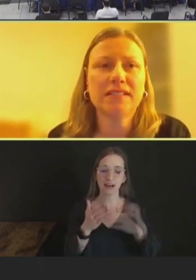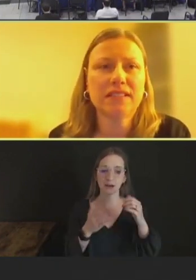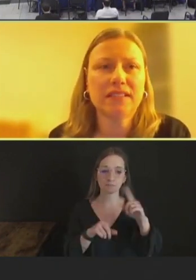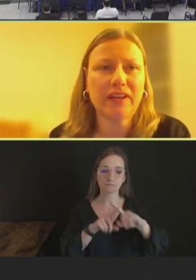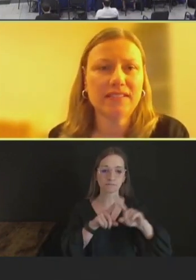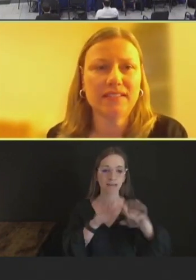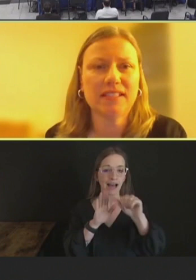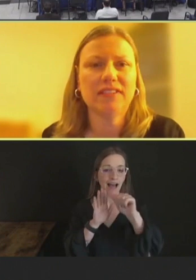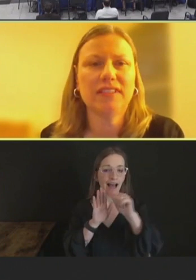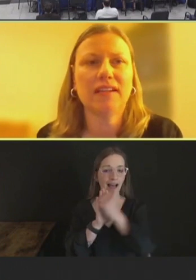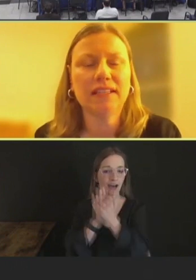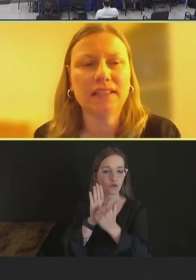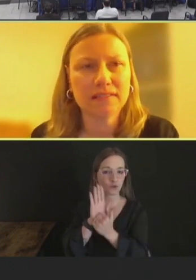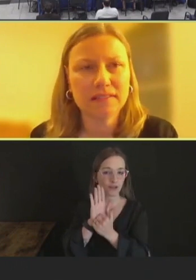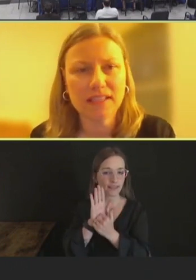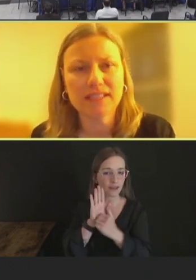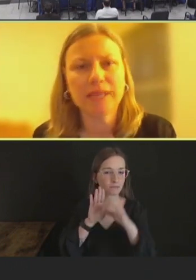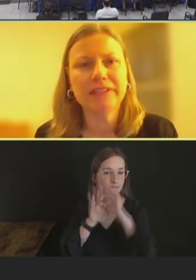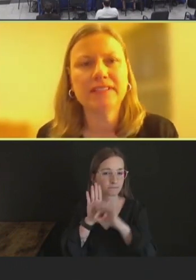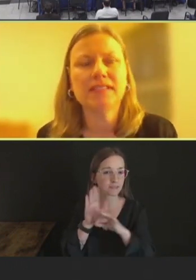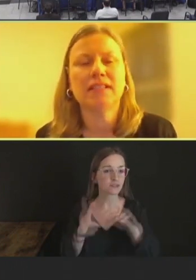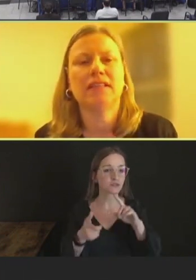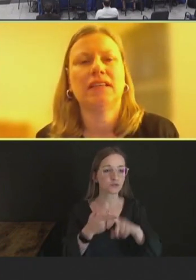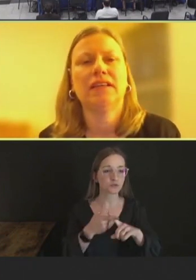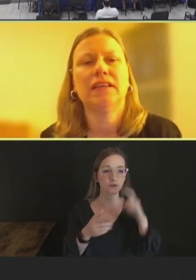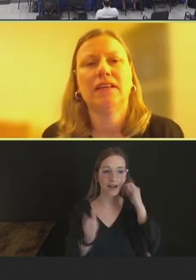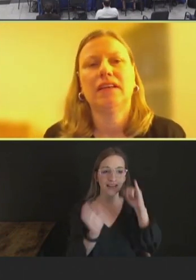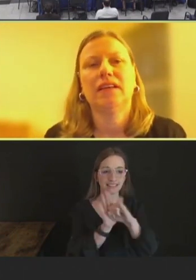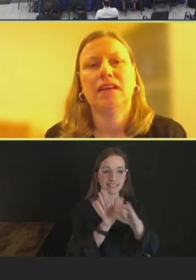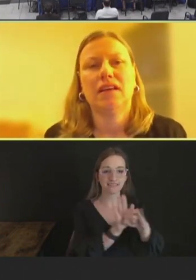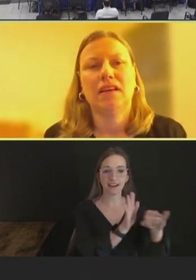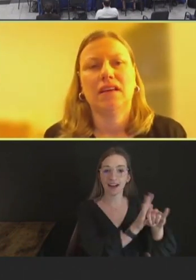pregnancies in the vaccine safety data link. Next slide, please.